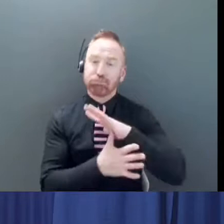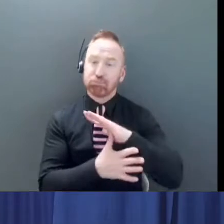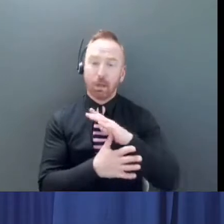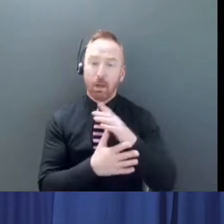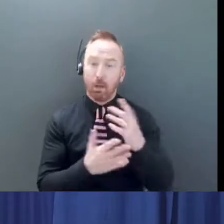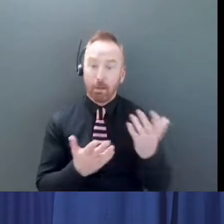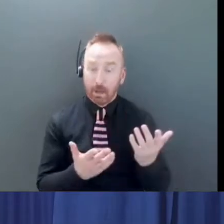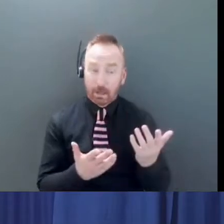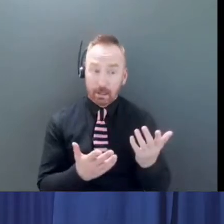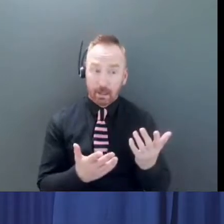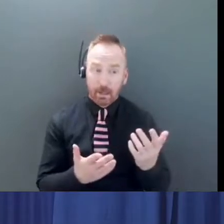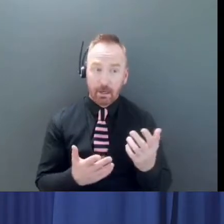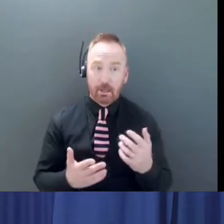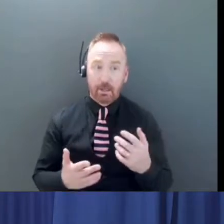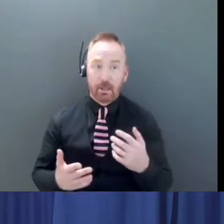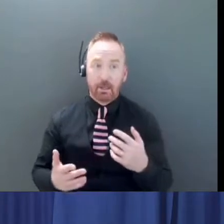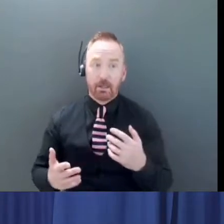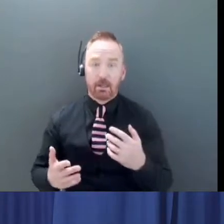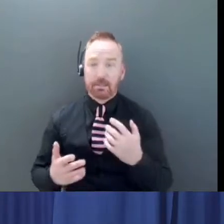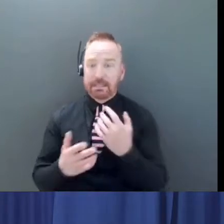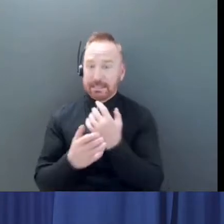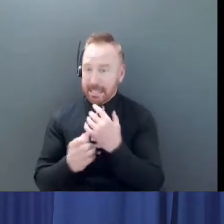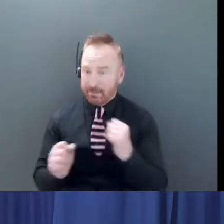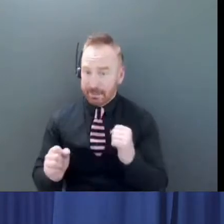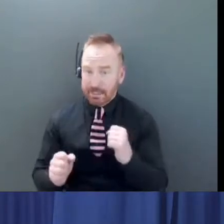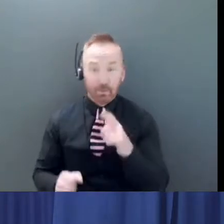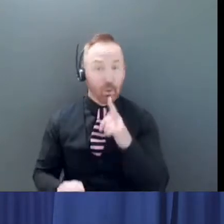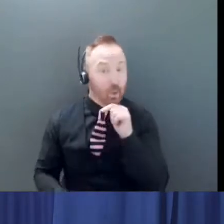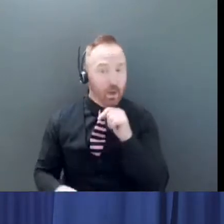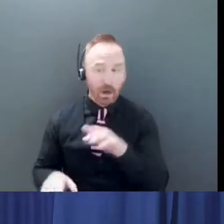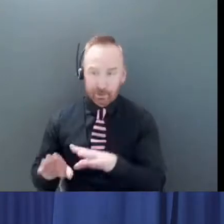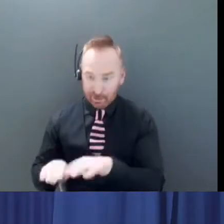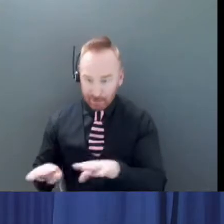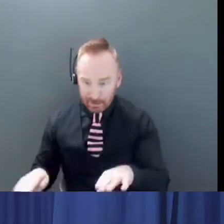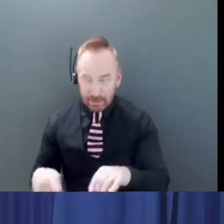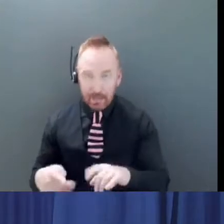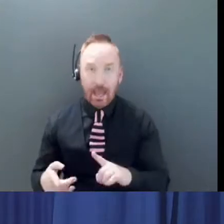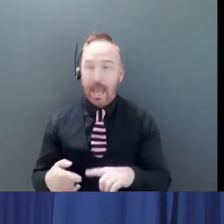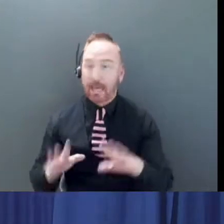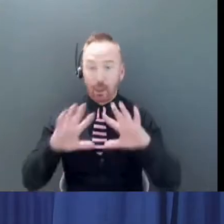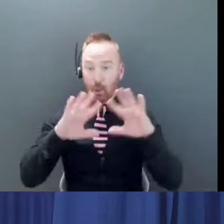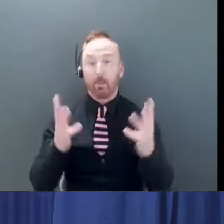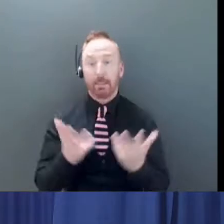one priority is always the safety of our children and Yukoners overall.